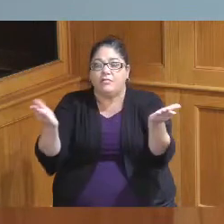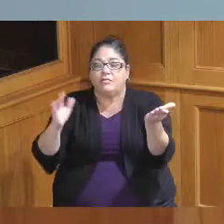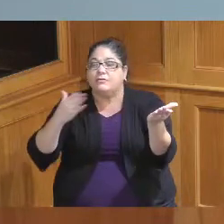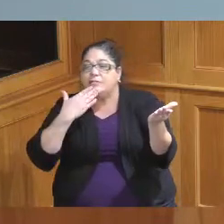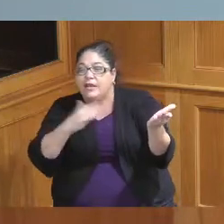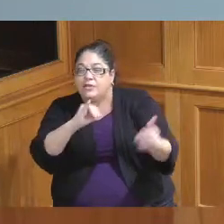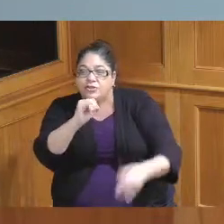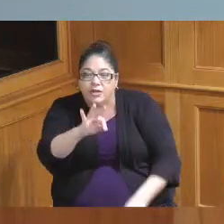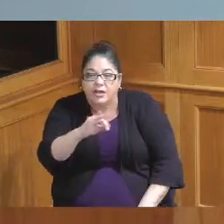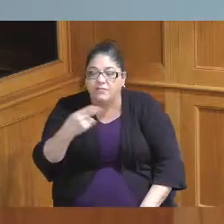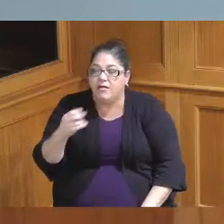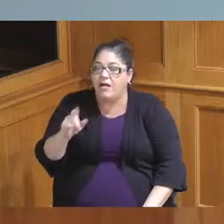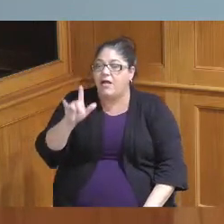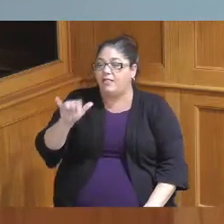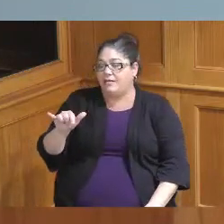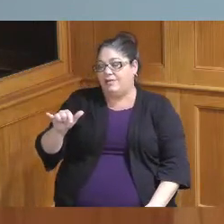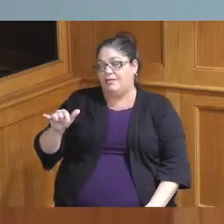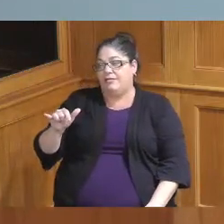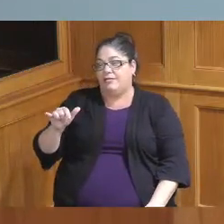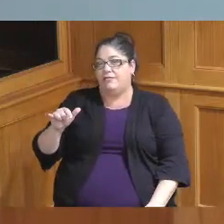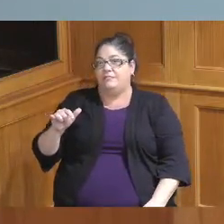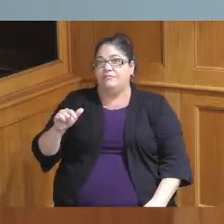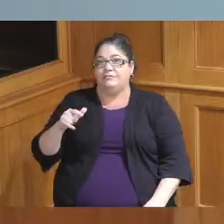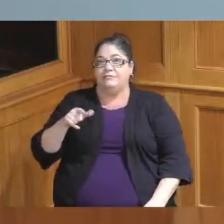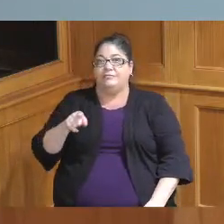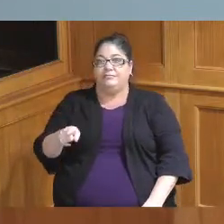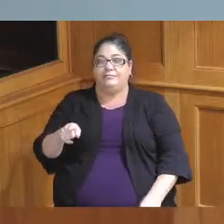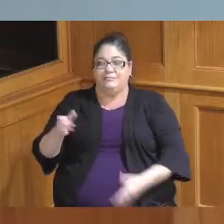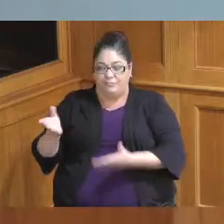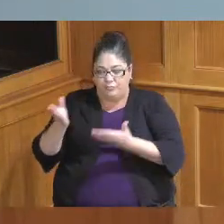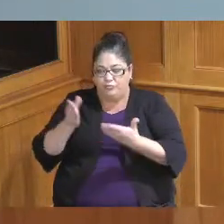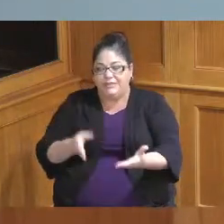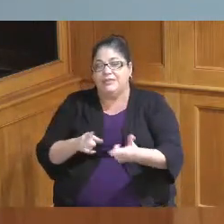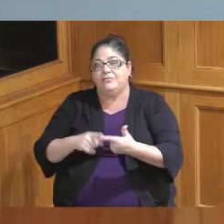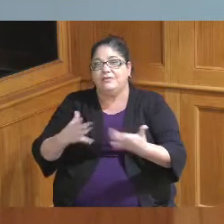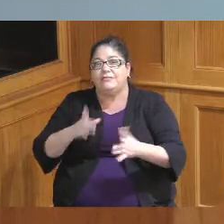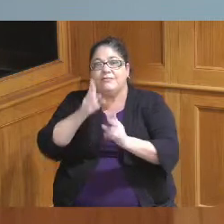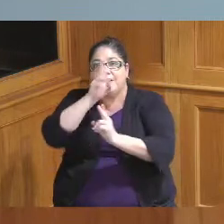for bringing this uh Communications officer for the recognition it's deserved recognition for her